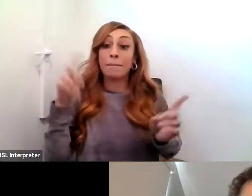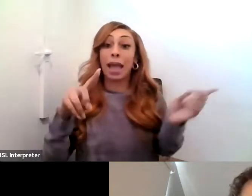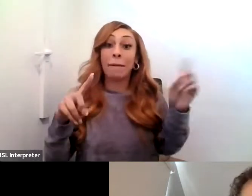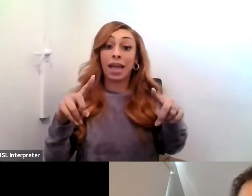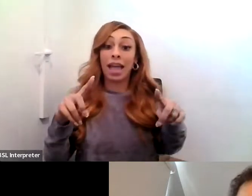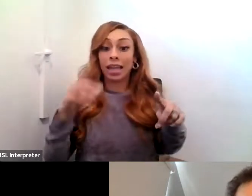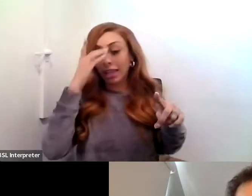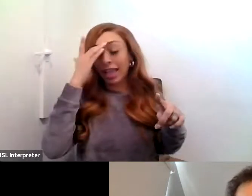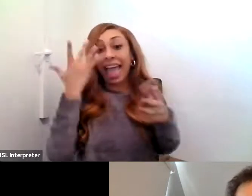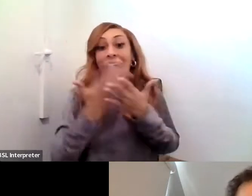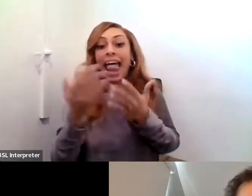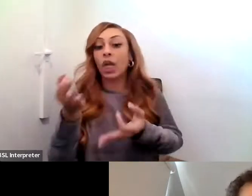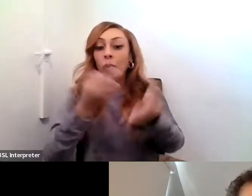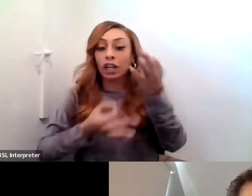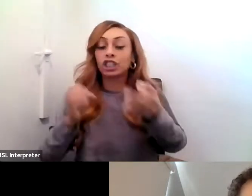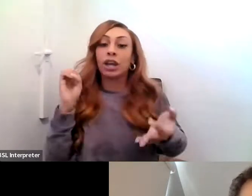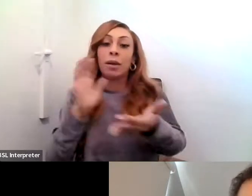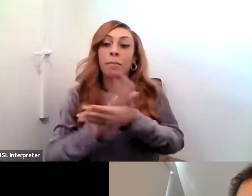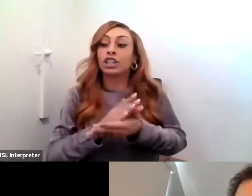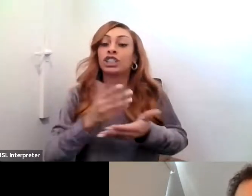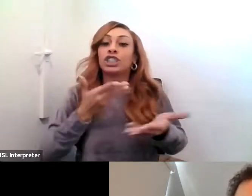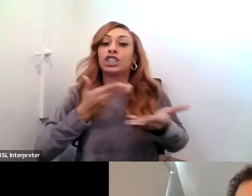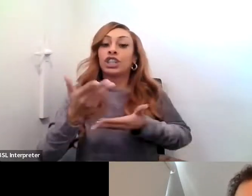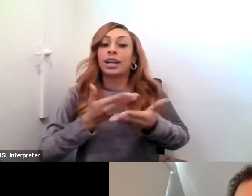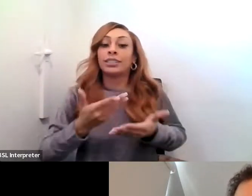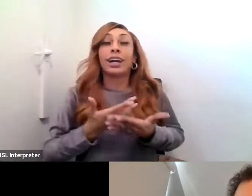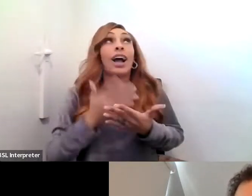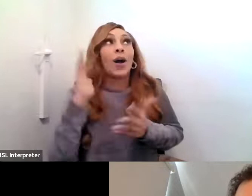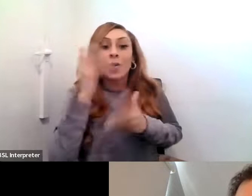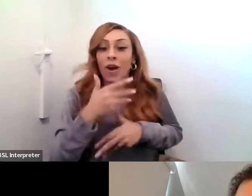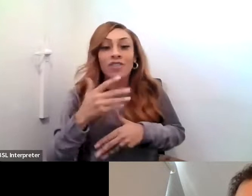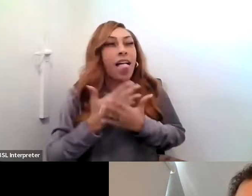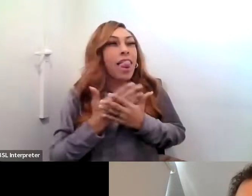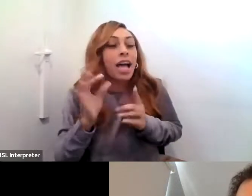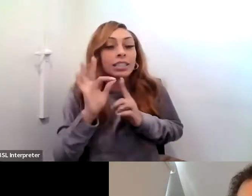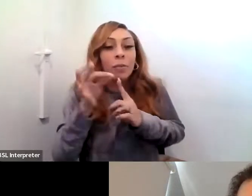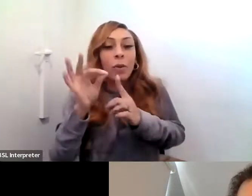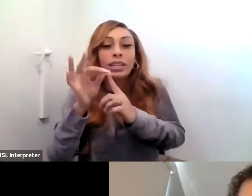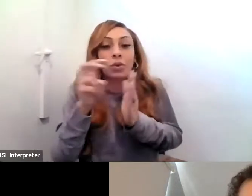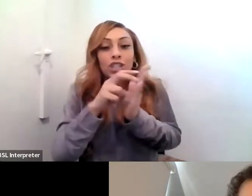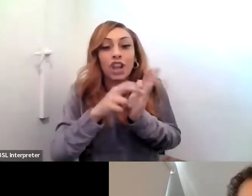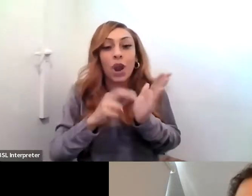if anyone has any questions, do pop them in the chat, but don't worry, I have got lots of points and notes from this end as well.